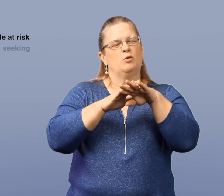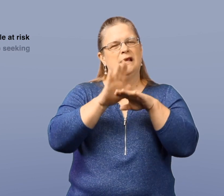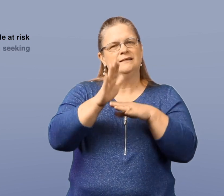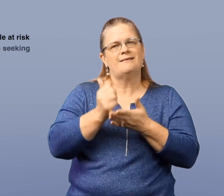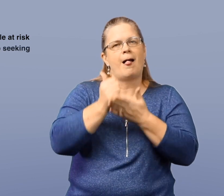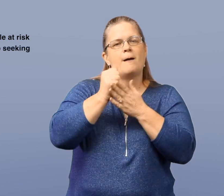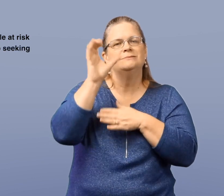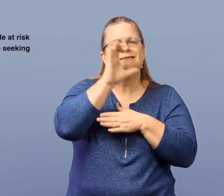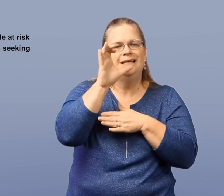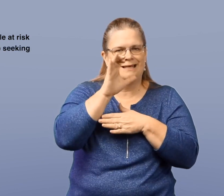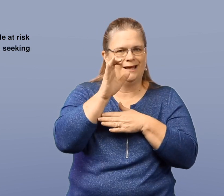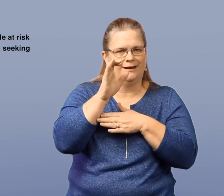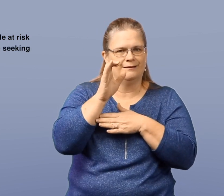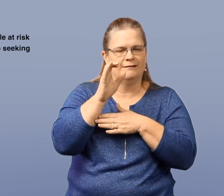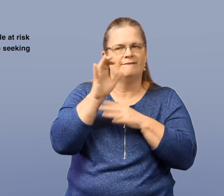Also, increase help seeking.